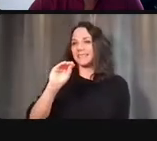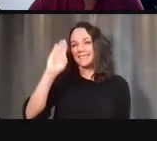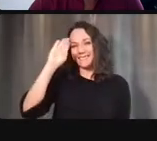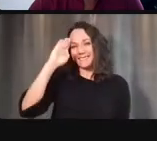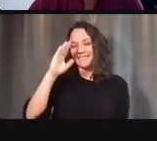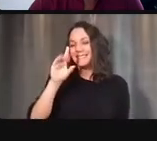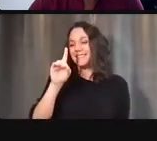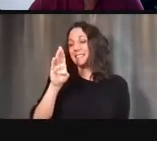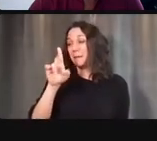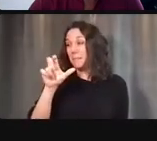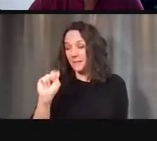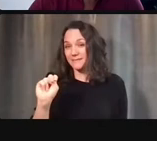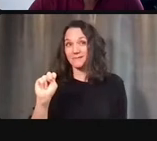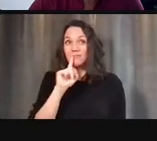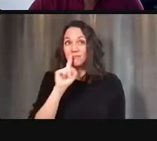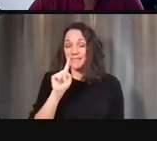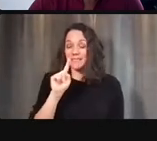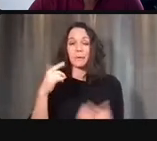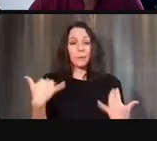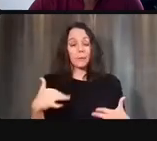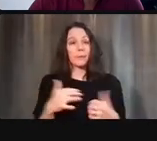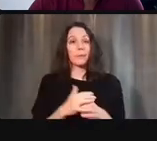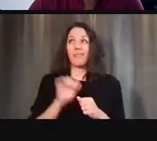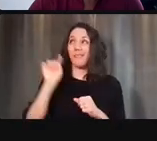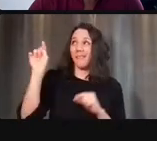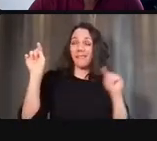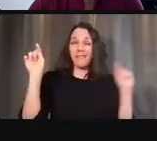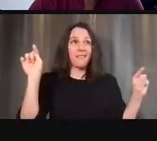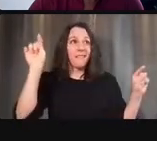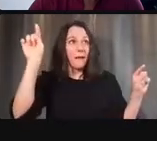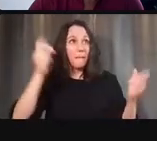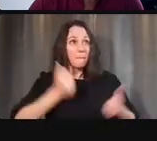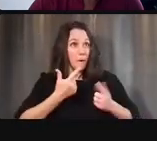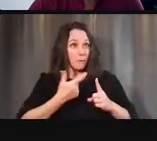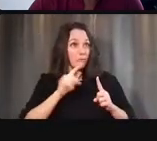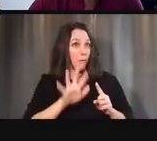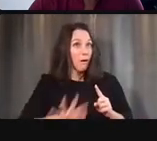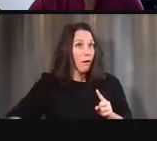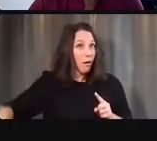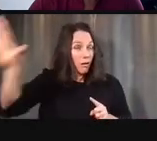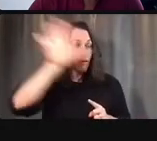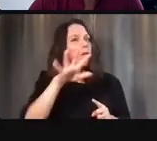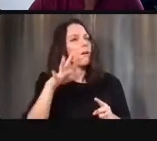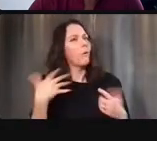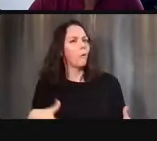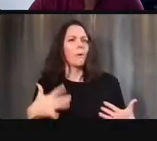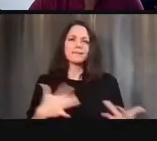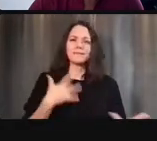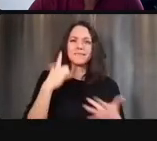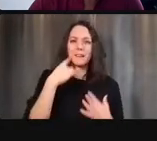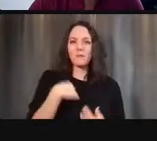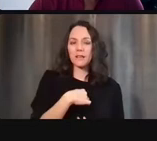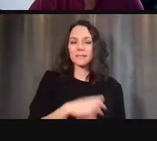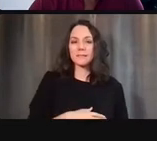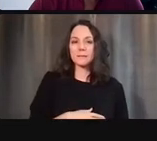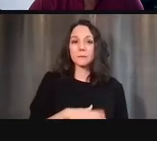So we are broadening our reach and that's really exciting for us. Next slide or actually, there's a little bit of audio we wanted